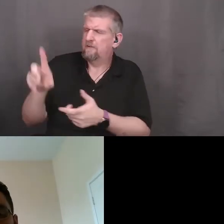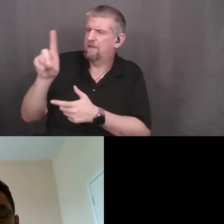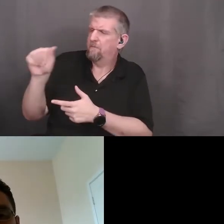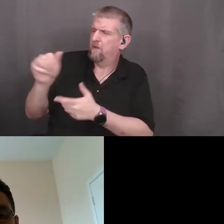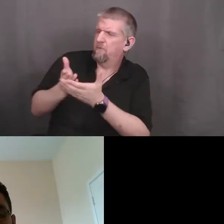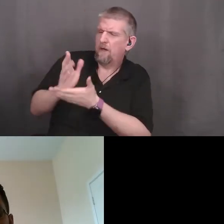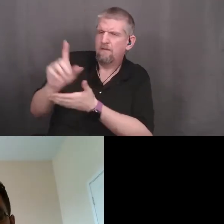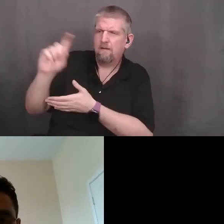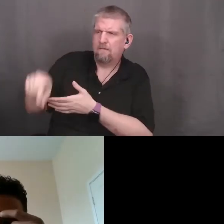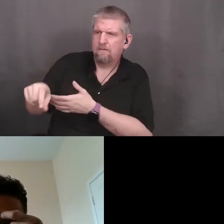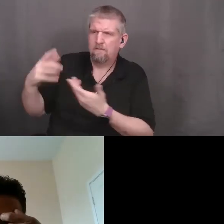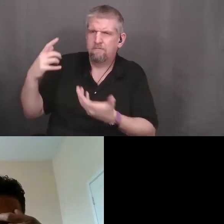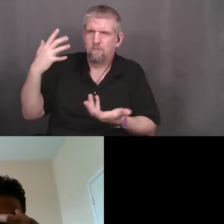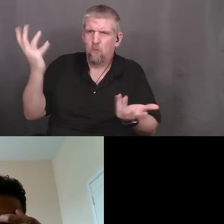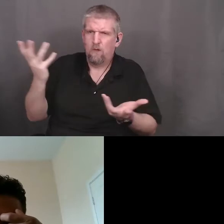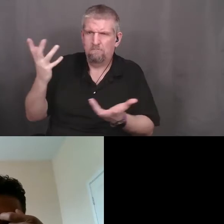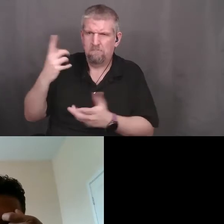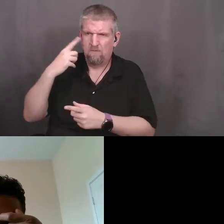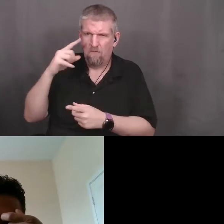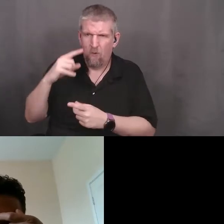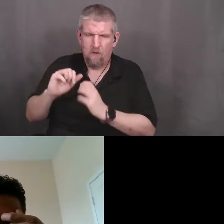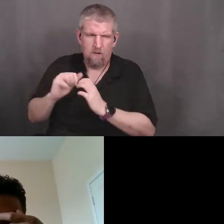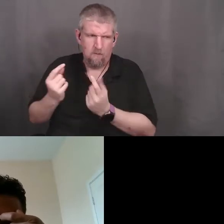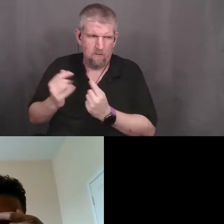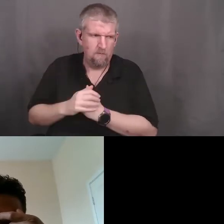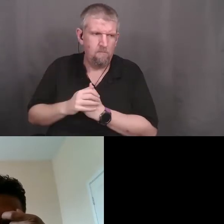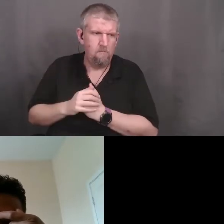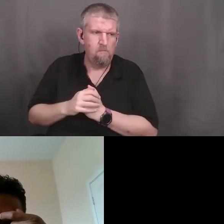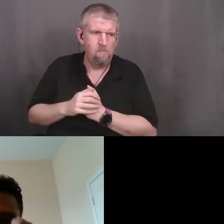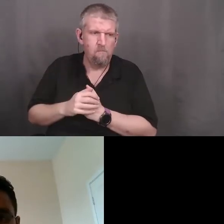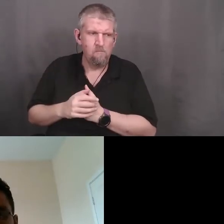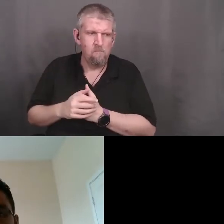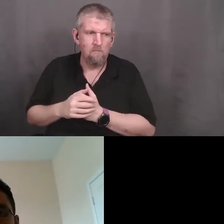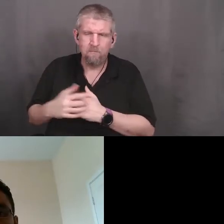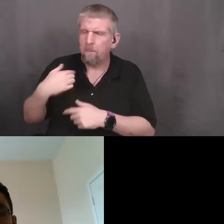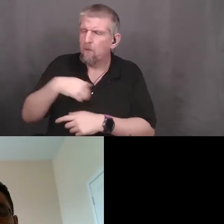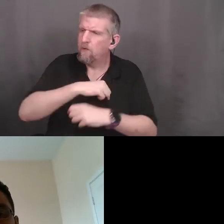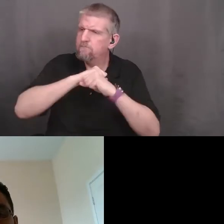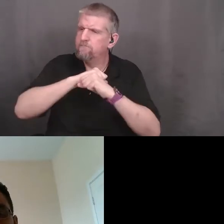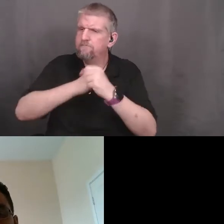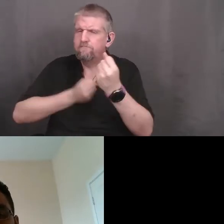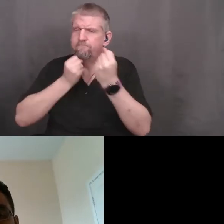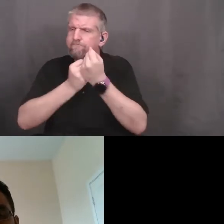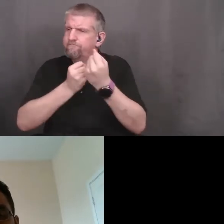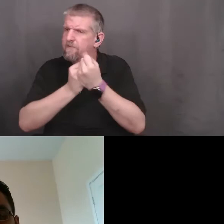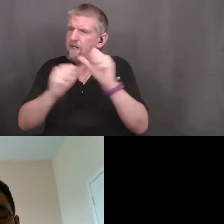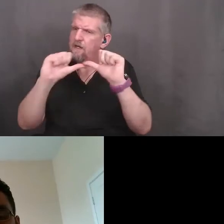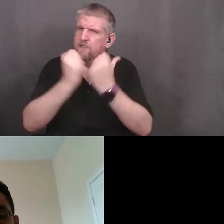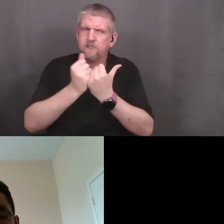So, Disability Rights Texas is the protection and advocacy agency and the state of Texas.